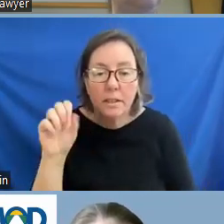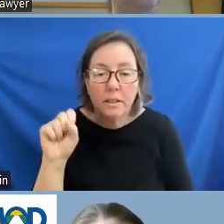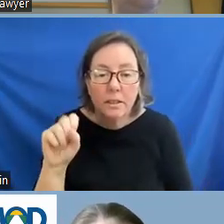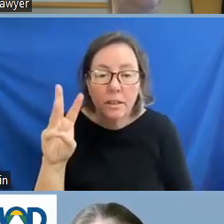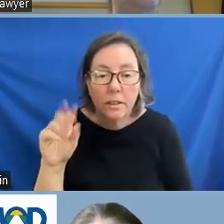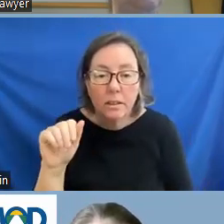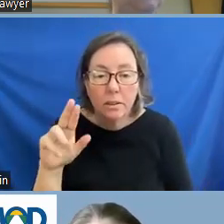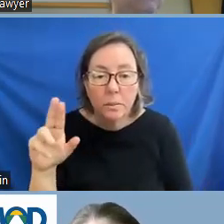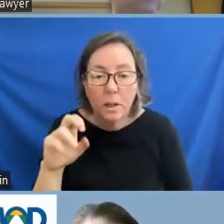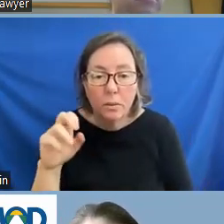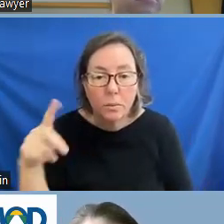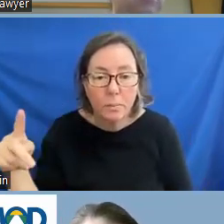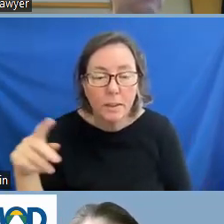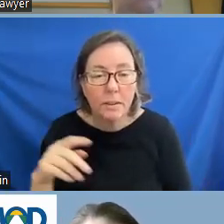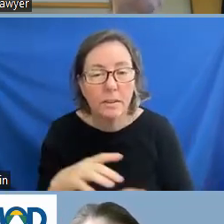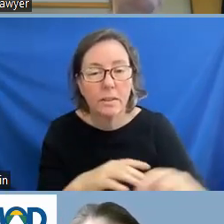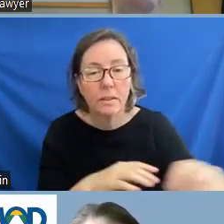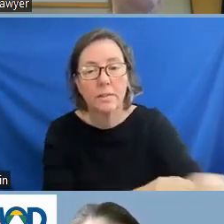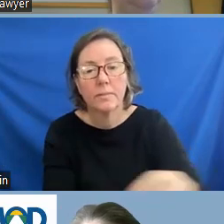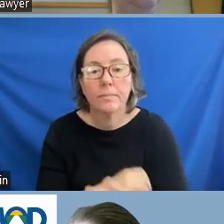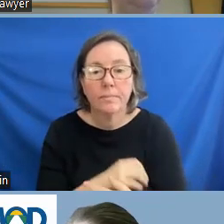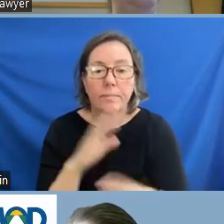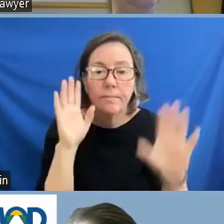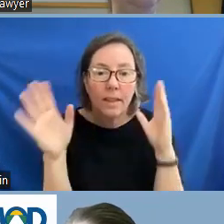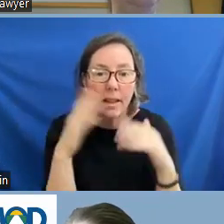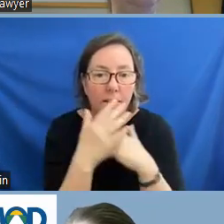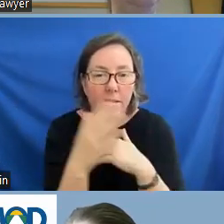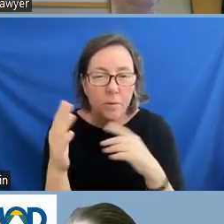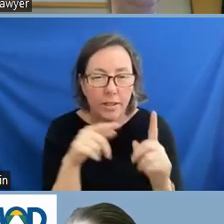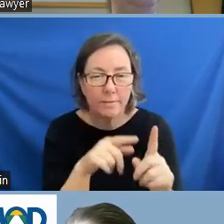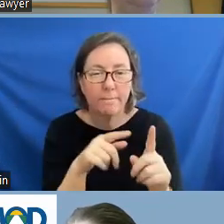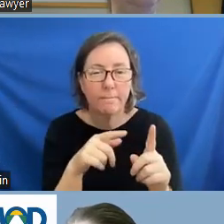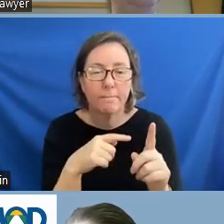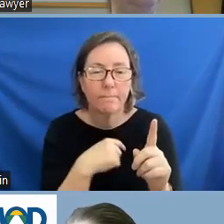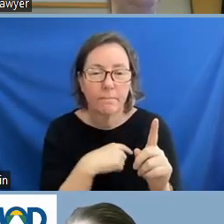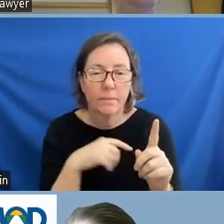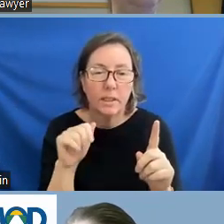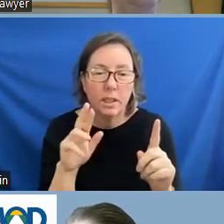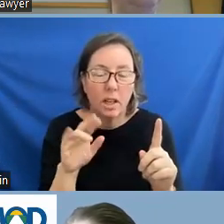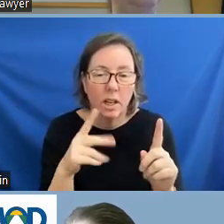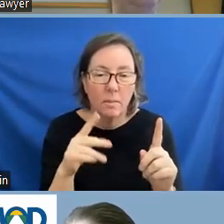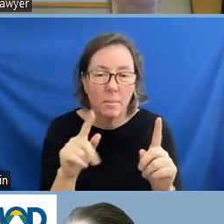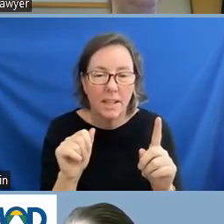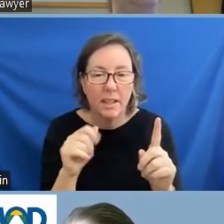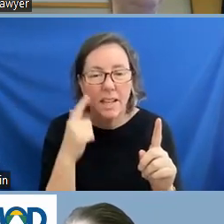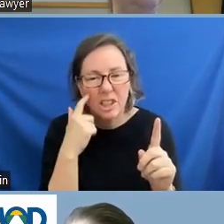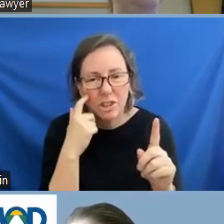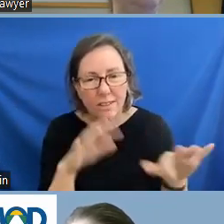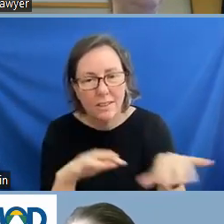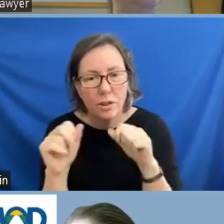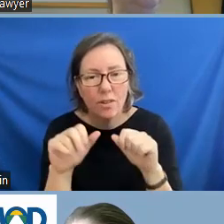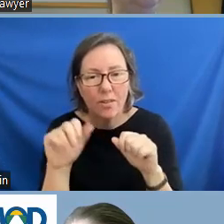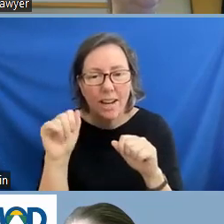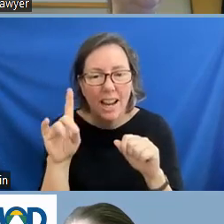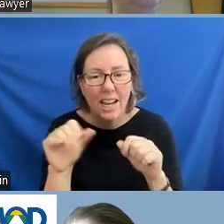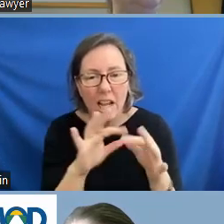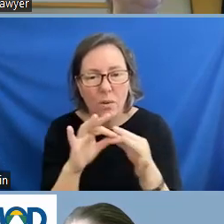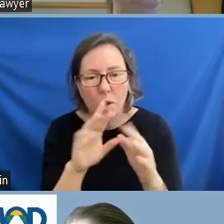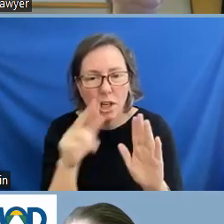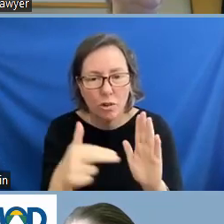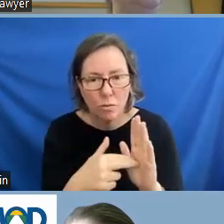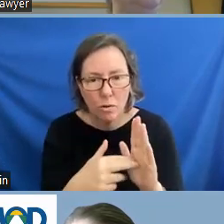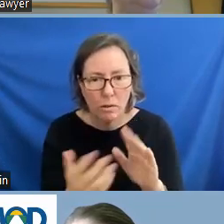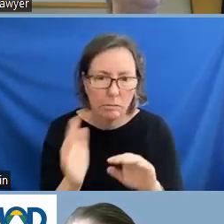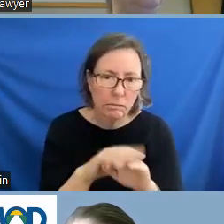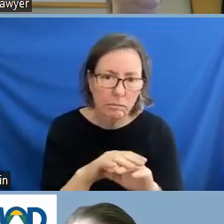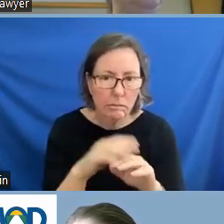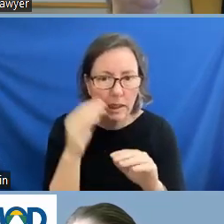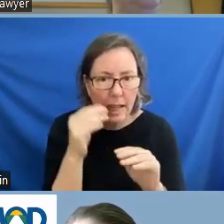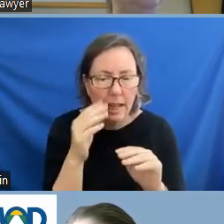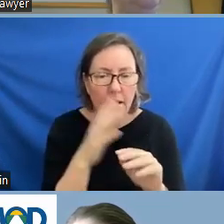Hi. I recently took over the ADA coordinator role and one of the cases I just